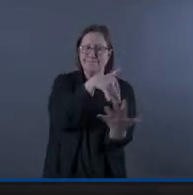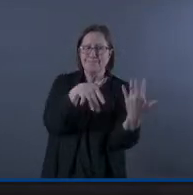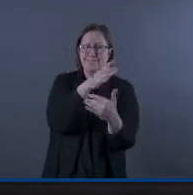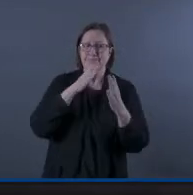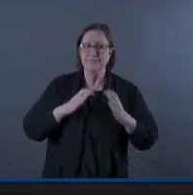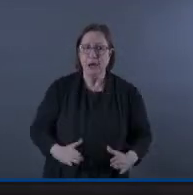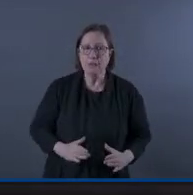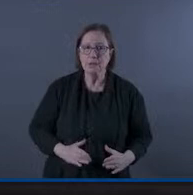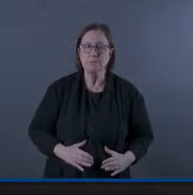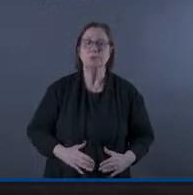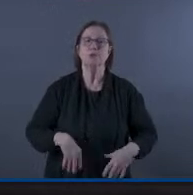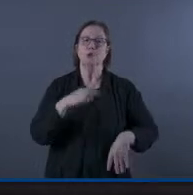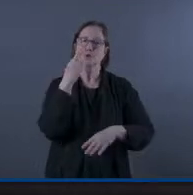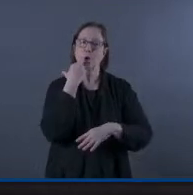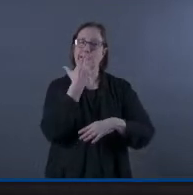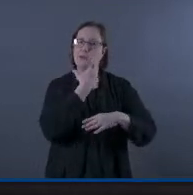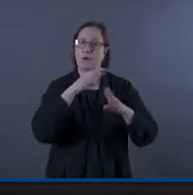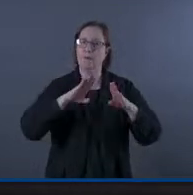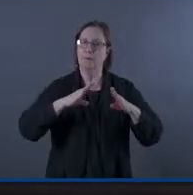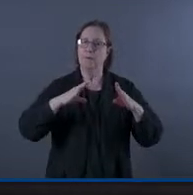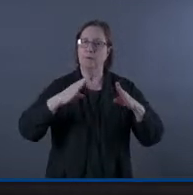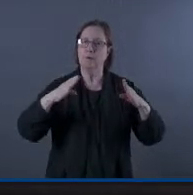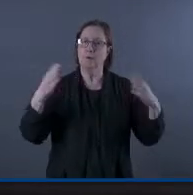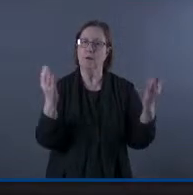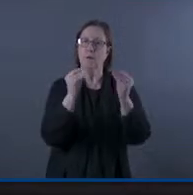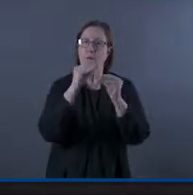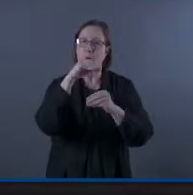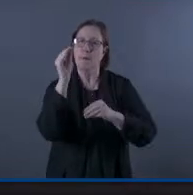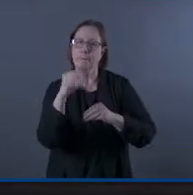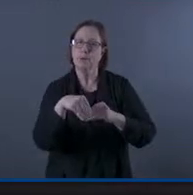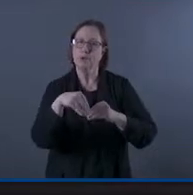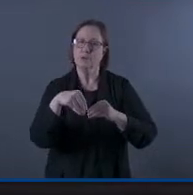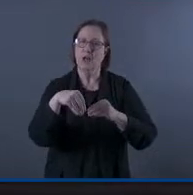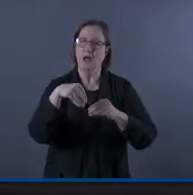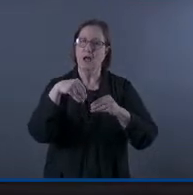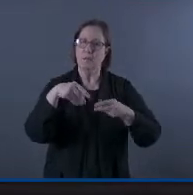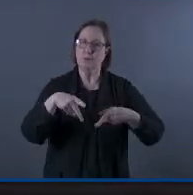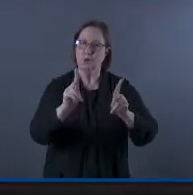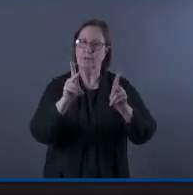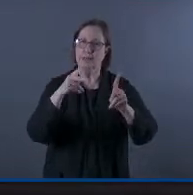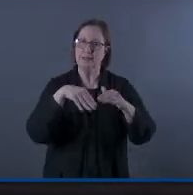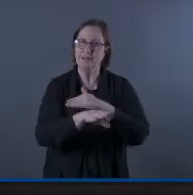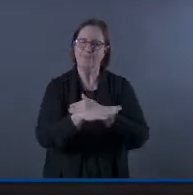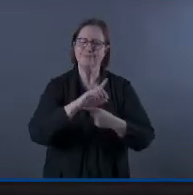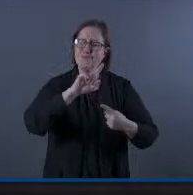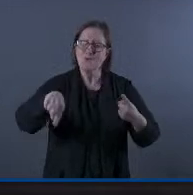When will they be eligible to be vaccinated? Yeah, I know this is one we hear a lot of